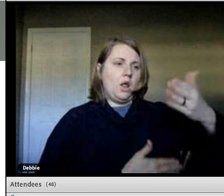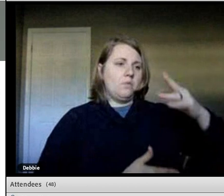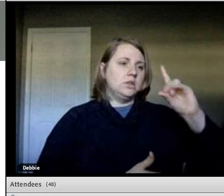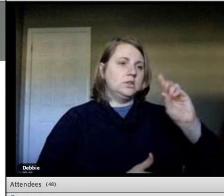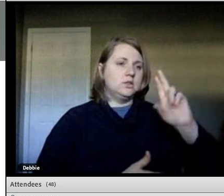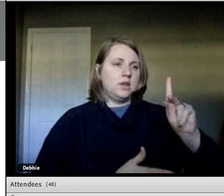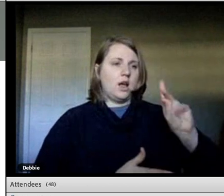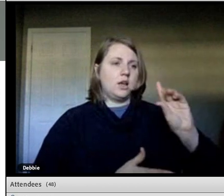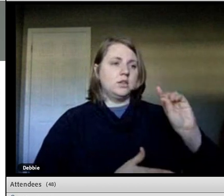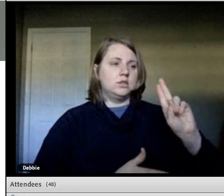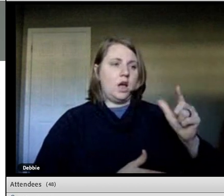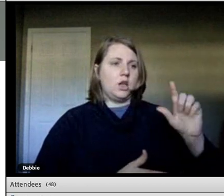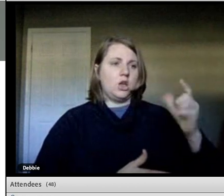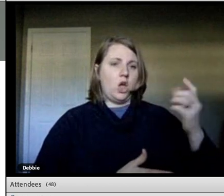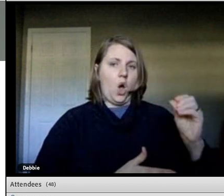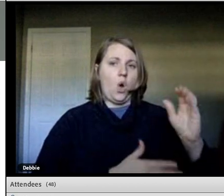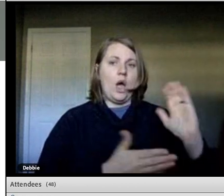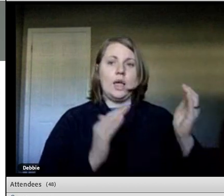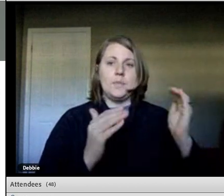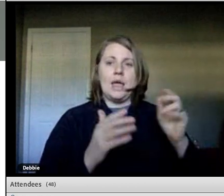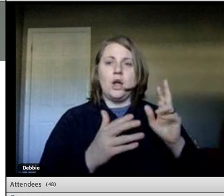to see why my search result was so weird.